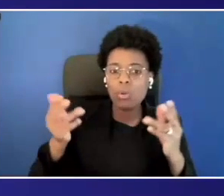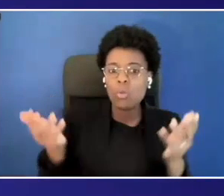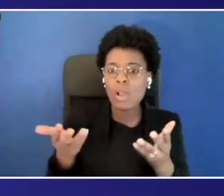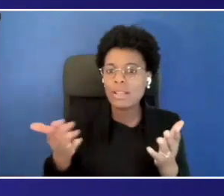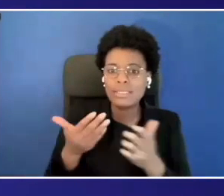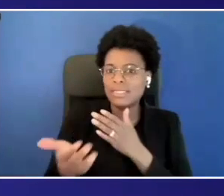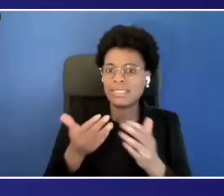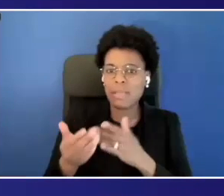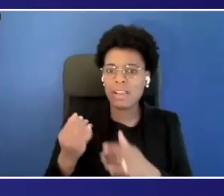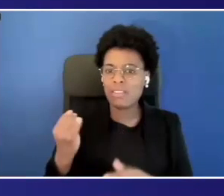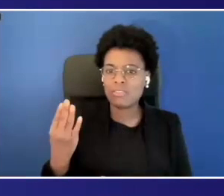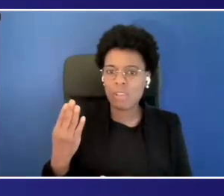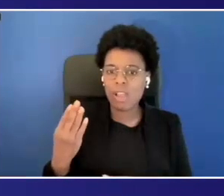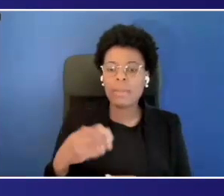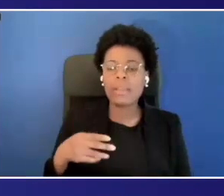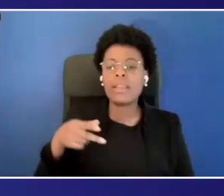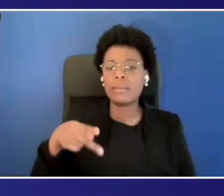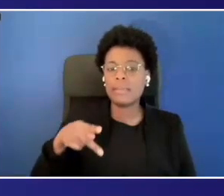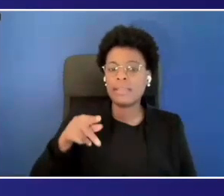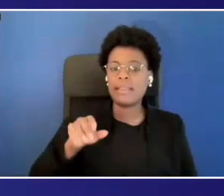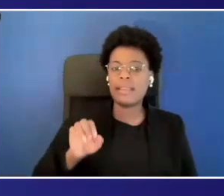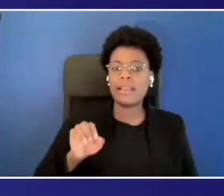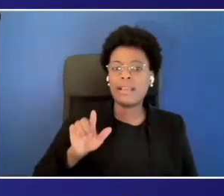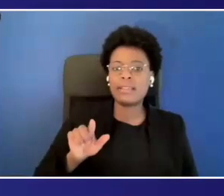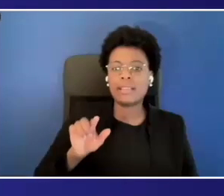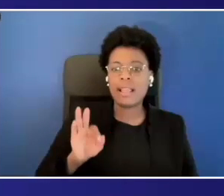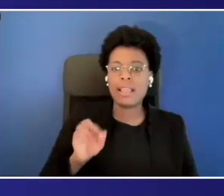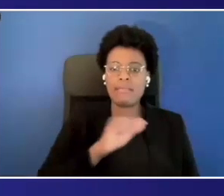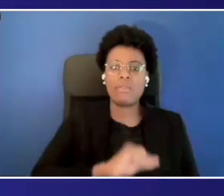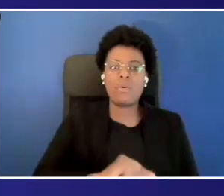Is that it's a PSA LF. Qualifier. This feature is so important to working hard American families.